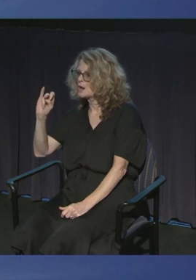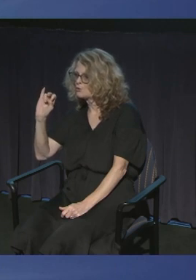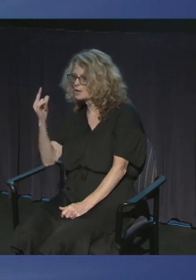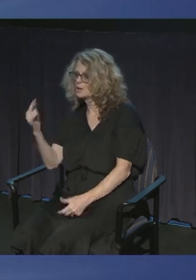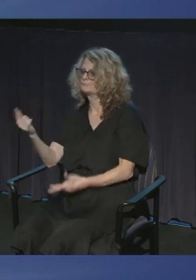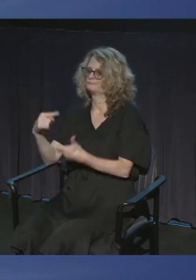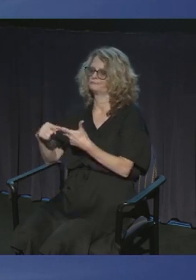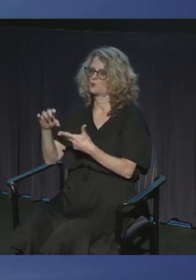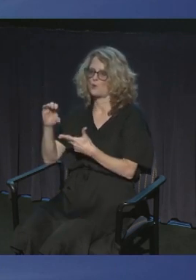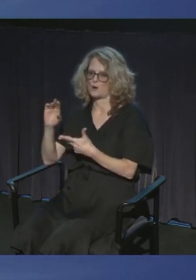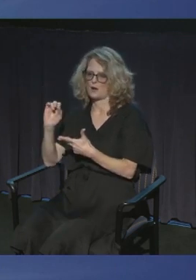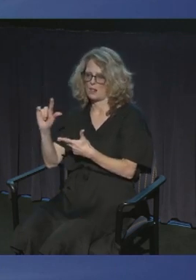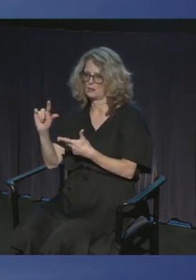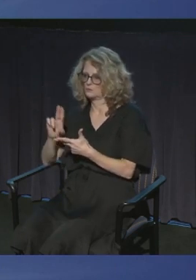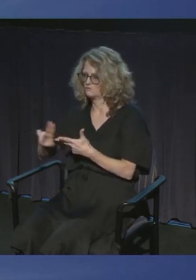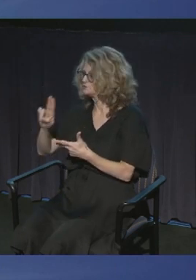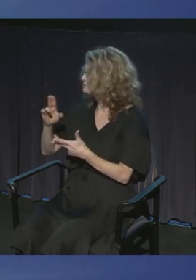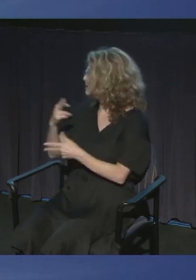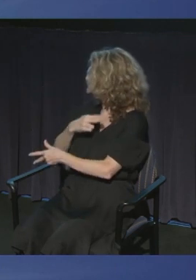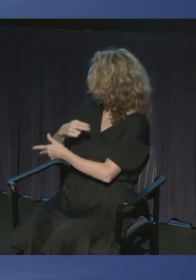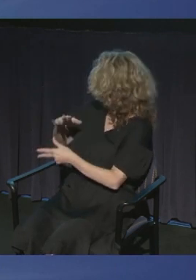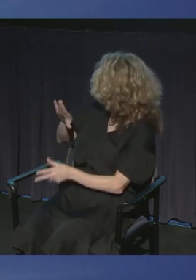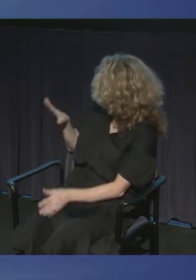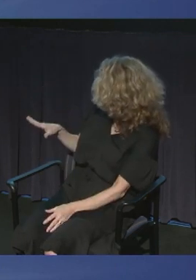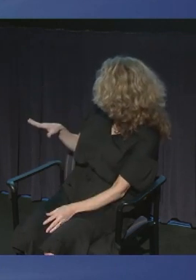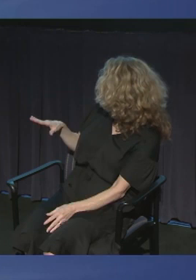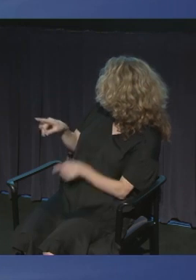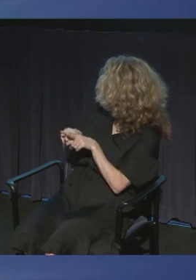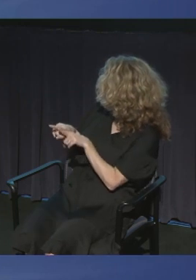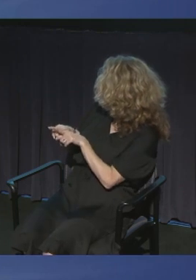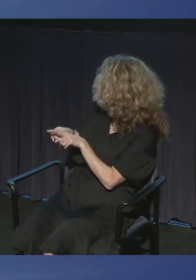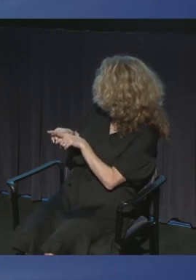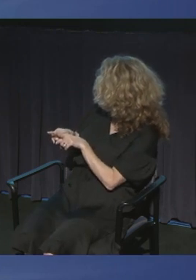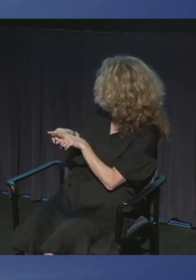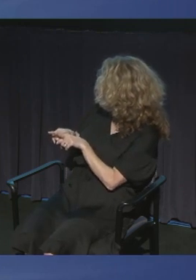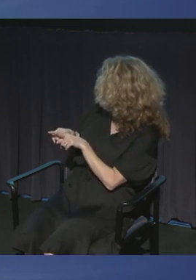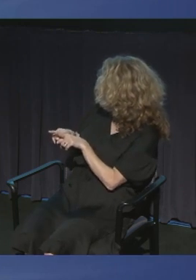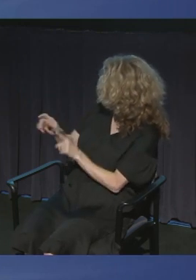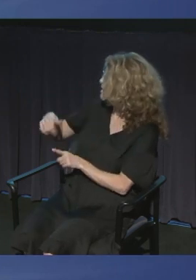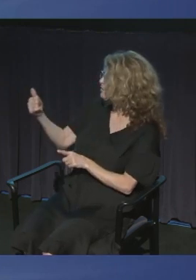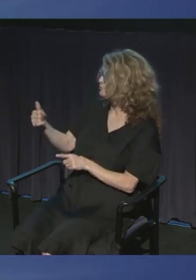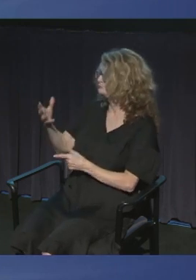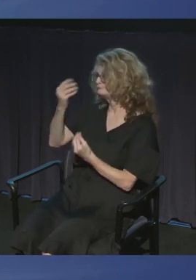SLOAN-KETTERING AND CORNELL. AND ANOTHER ACKNOWLEDGMENT.